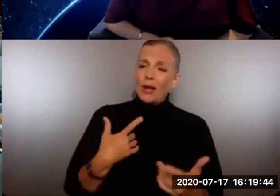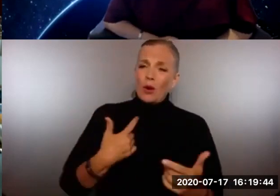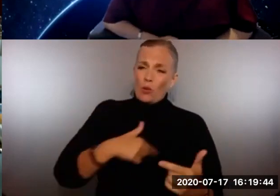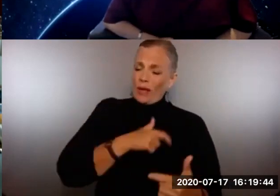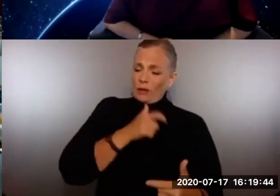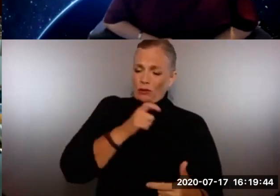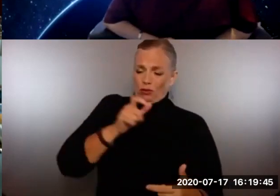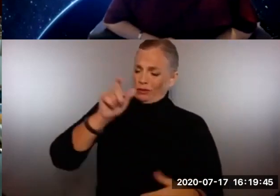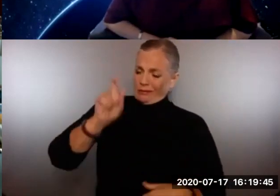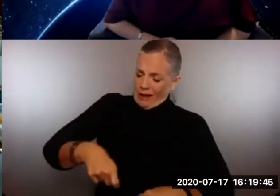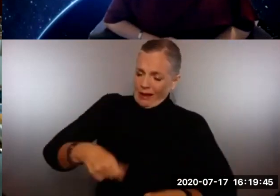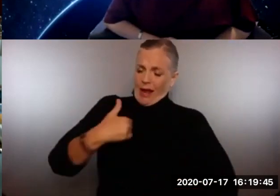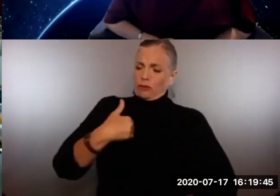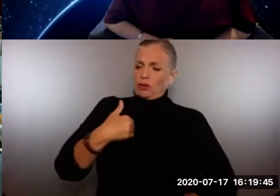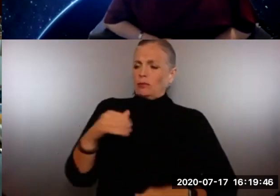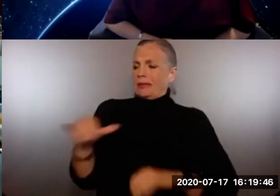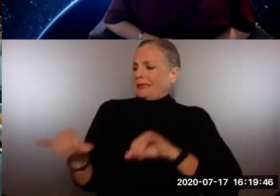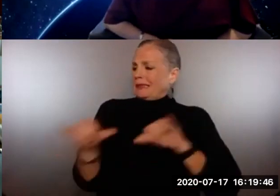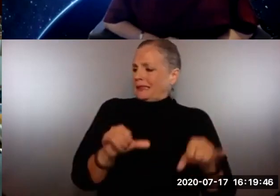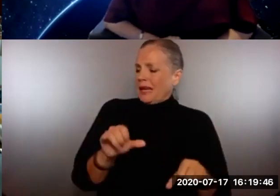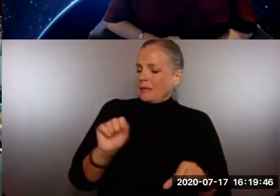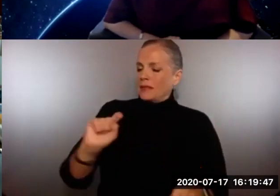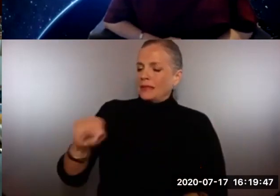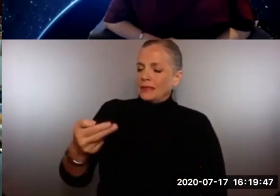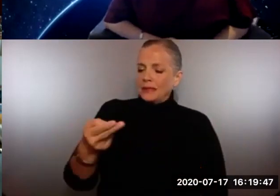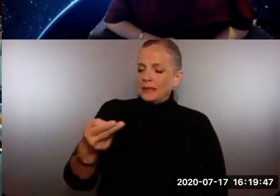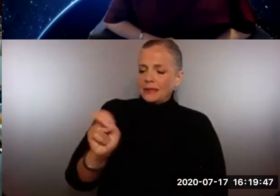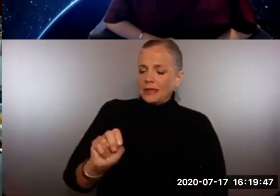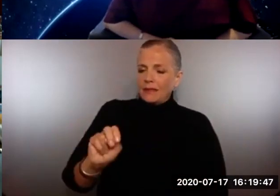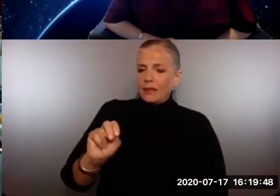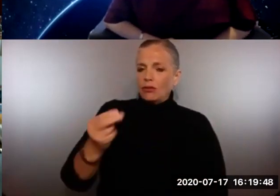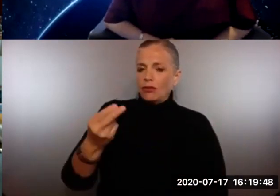And I think your point is so eloquently raised.